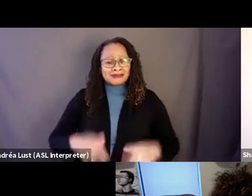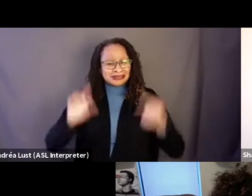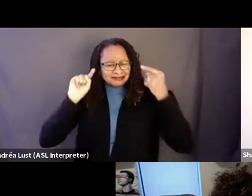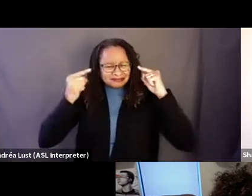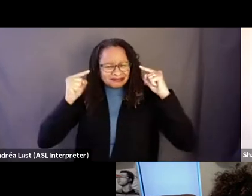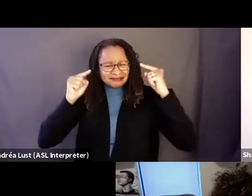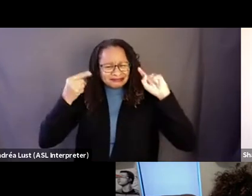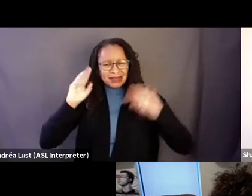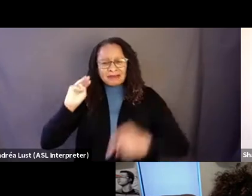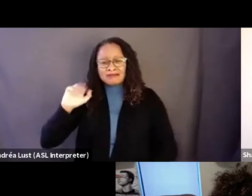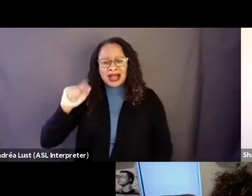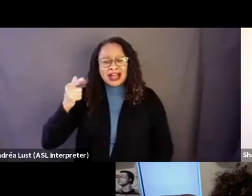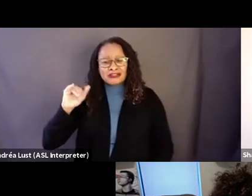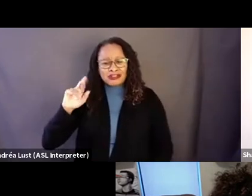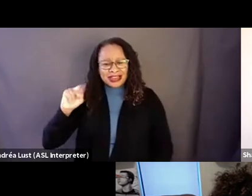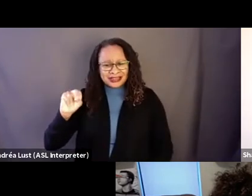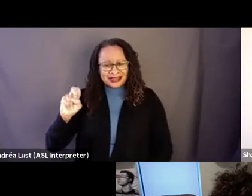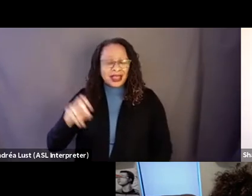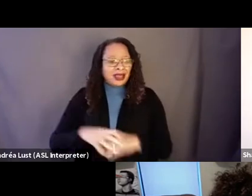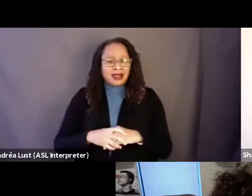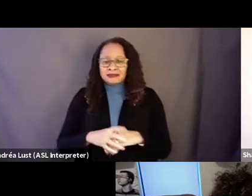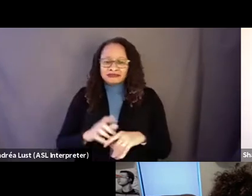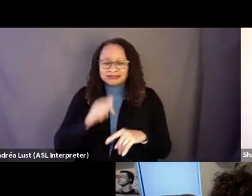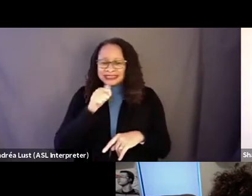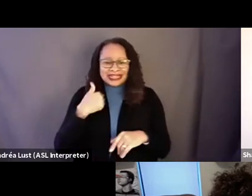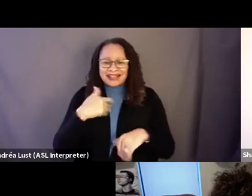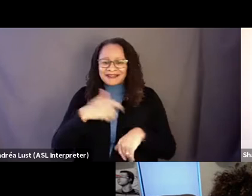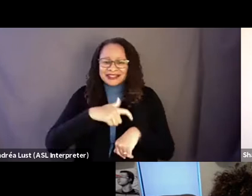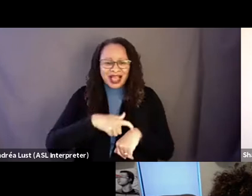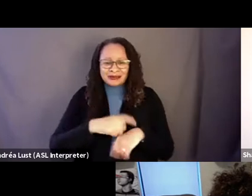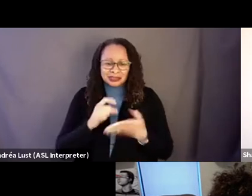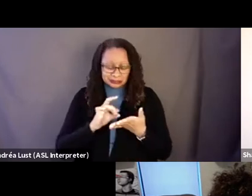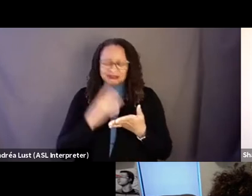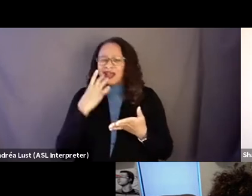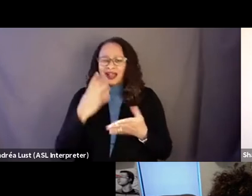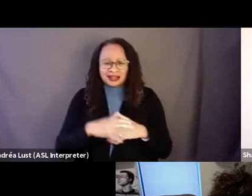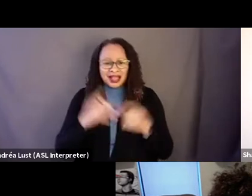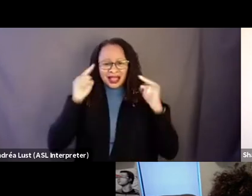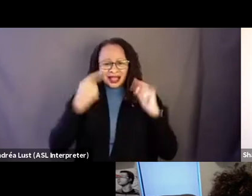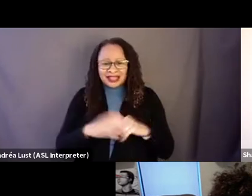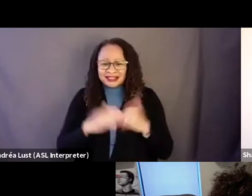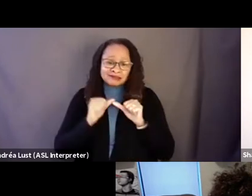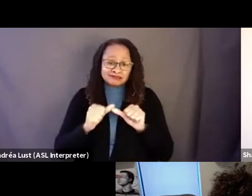but I didn't have time to take a Tylenol and keep it moving. You know what I'm saying? I didn't have time to do all of that.